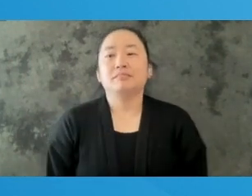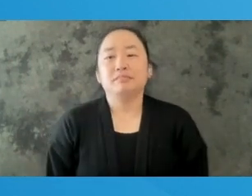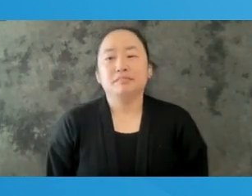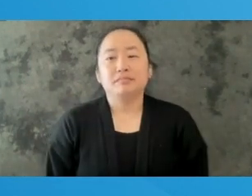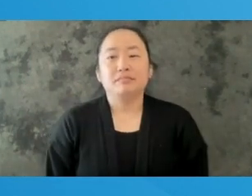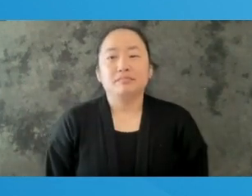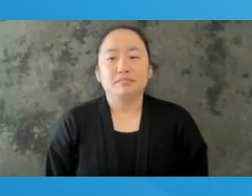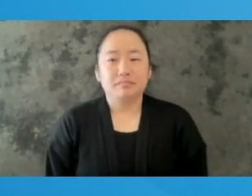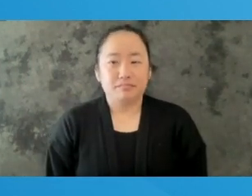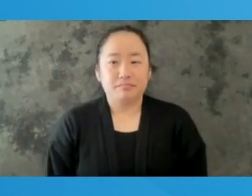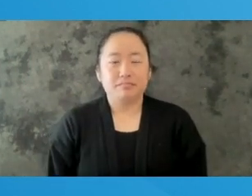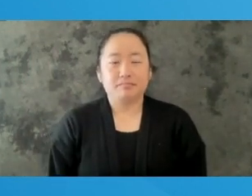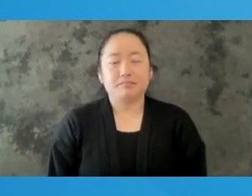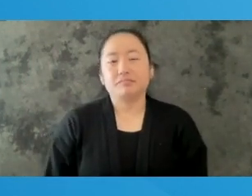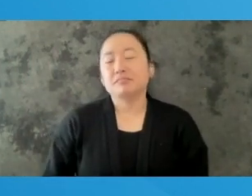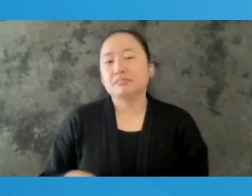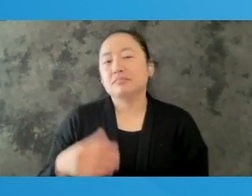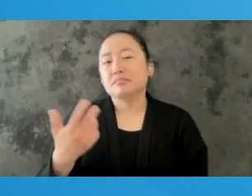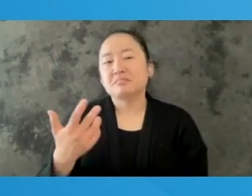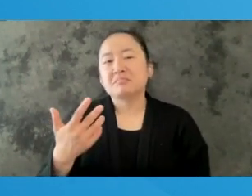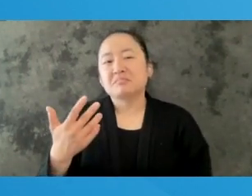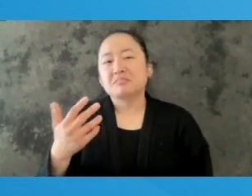And I'd like to start with this question.